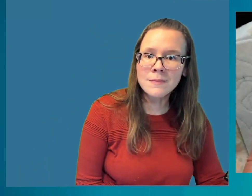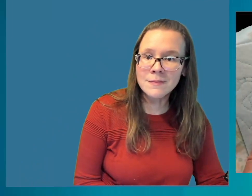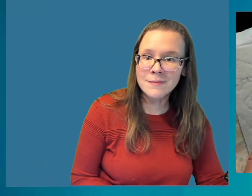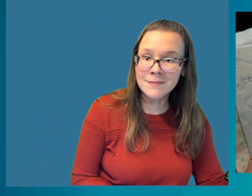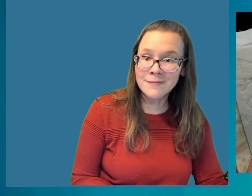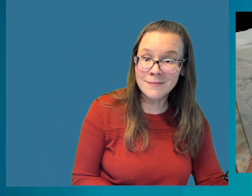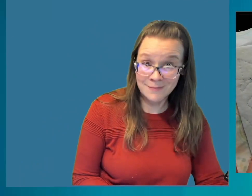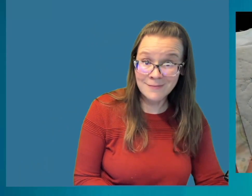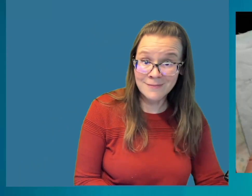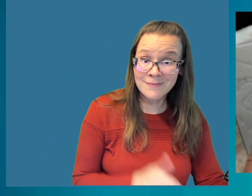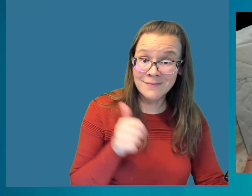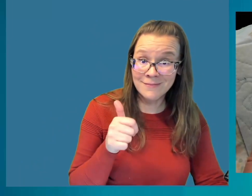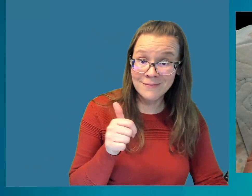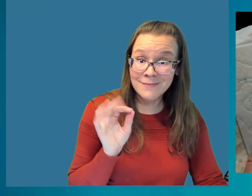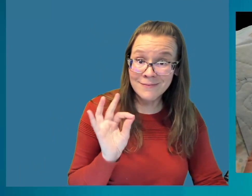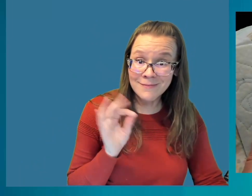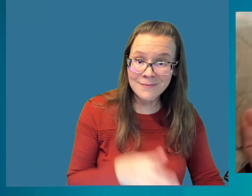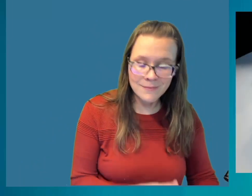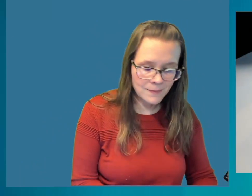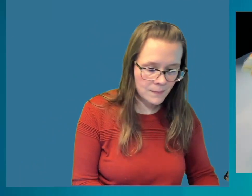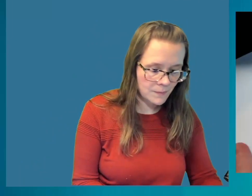And so from the back, you can see the quilting that I've done: